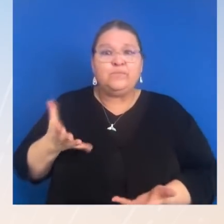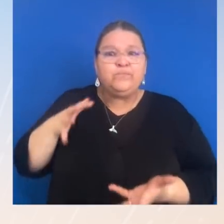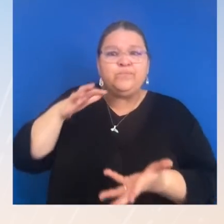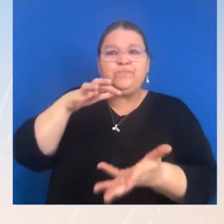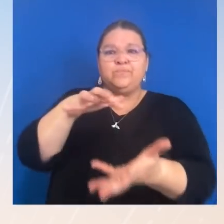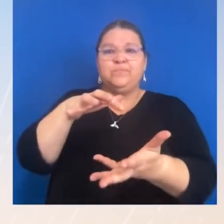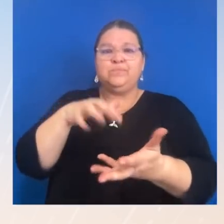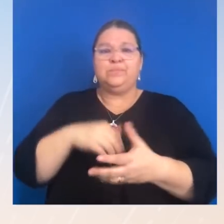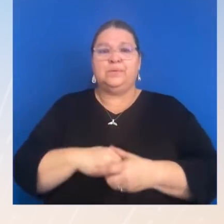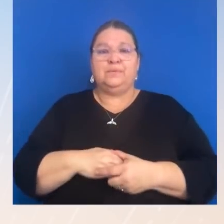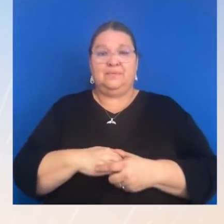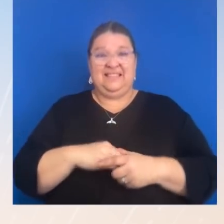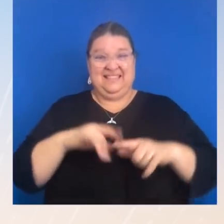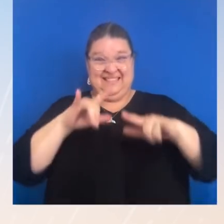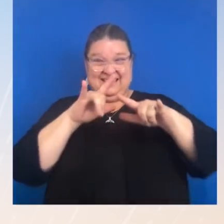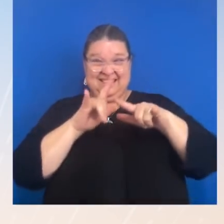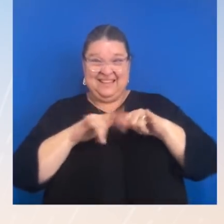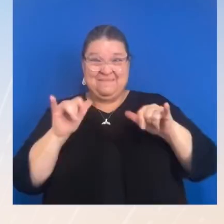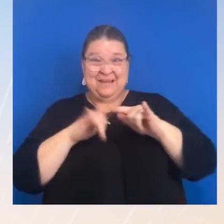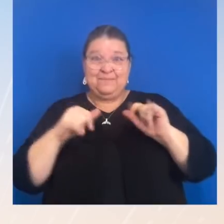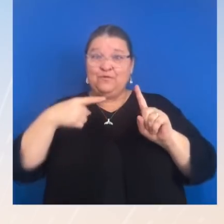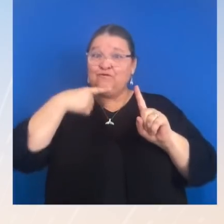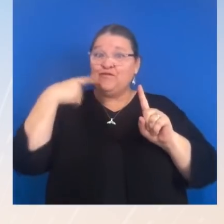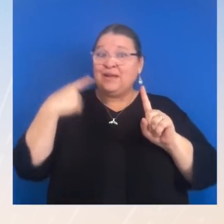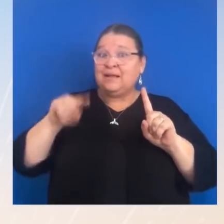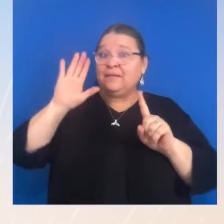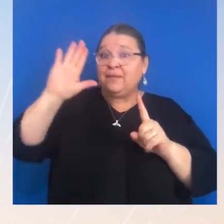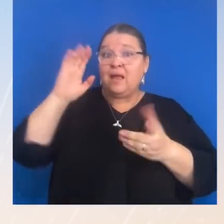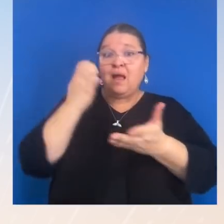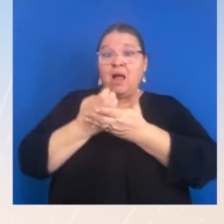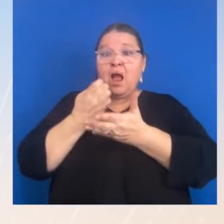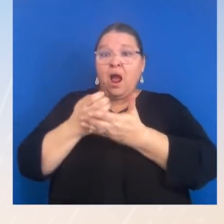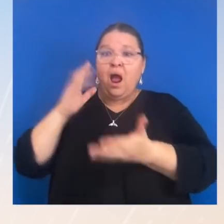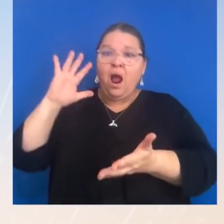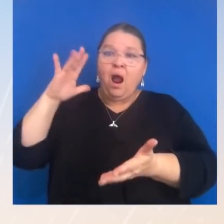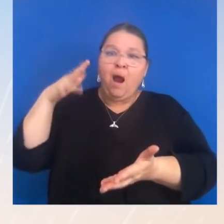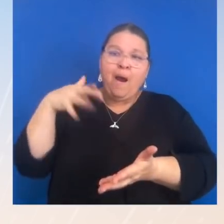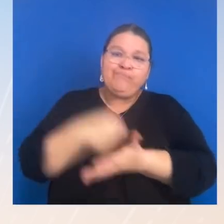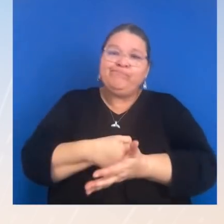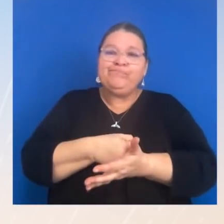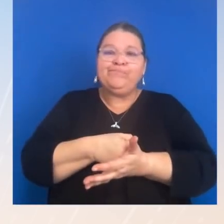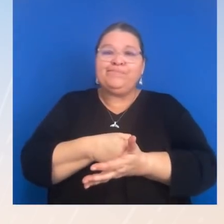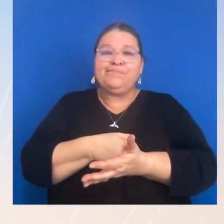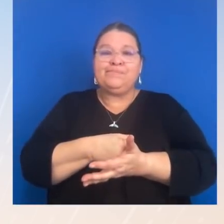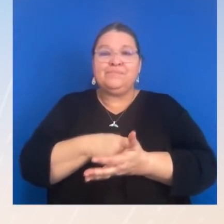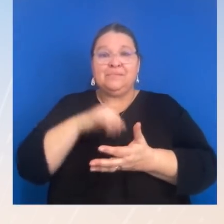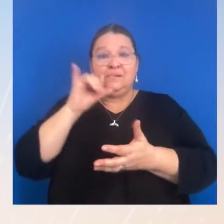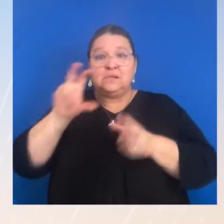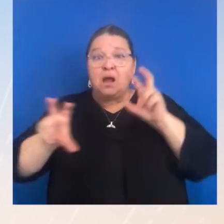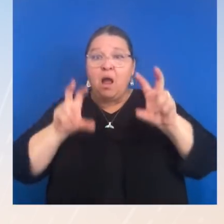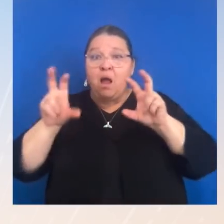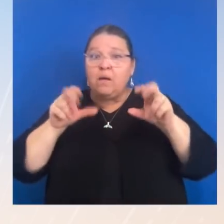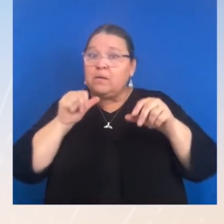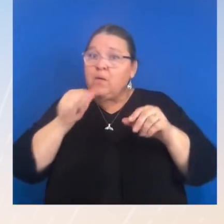where the -- where the stock market is not even open. So it's inaccurate to suggest it's gone unanswered. We have taken all those steps and rallied the world.